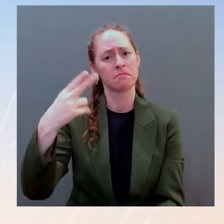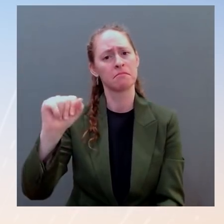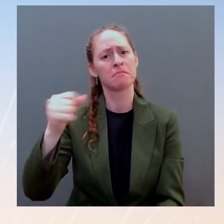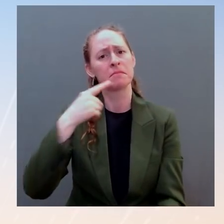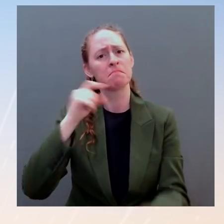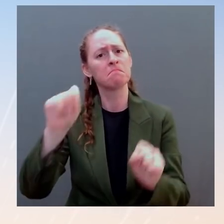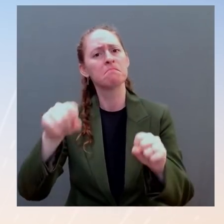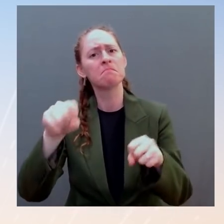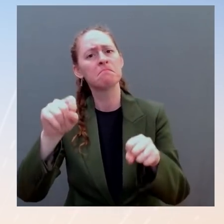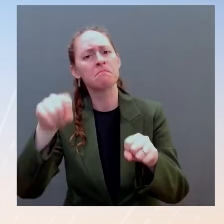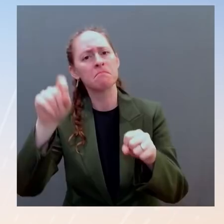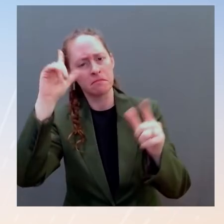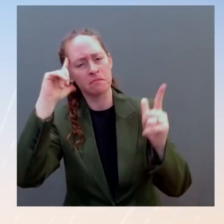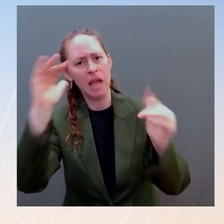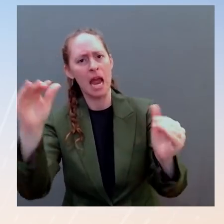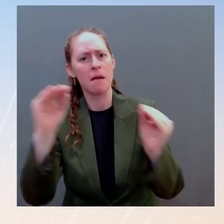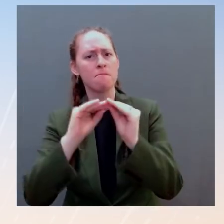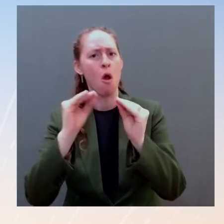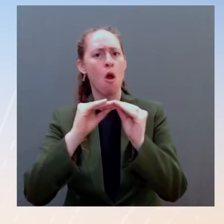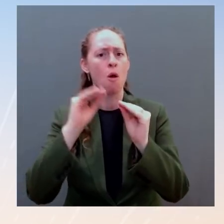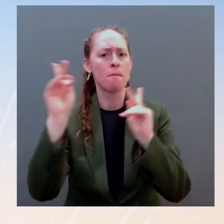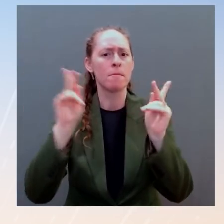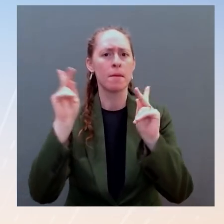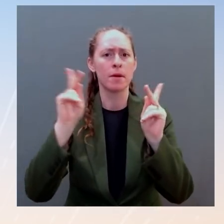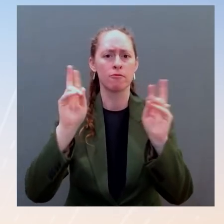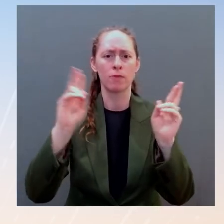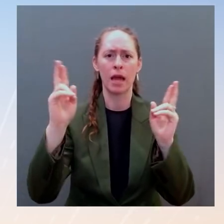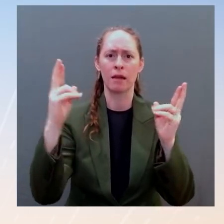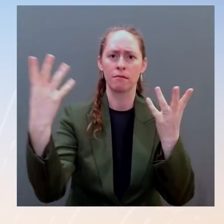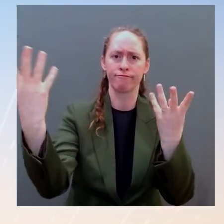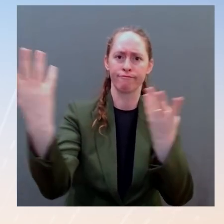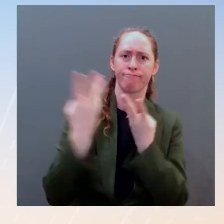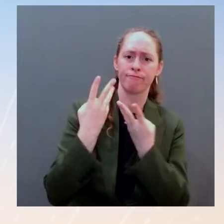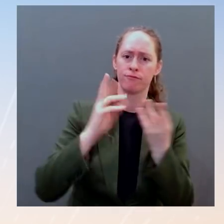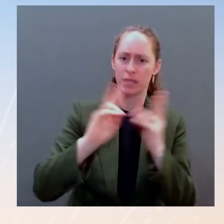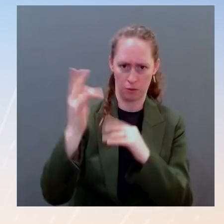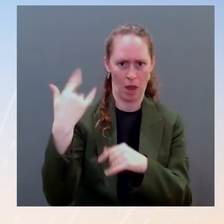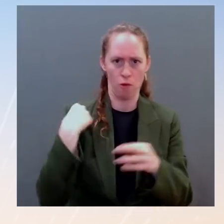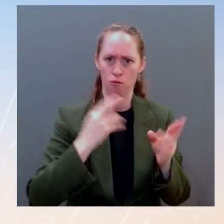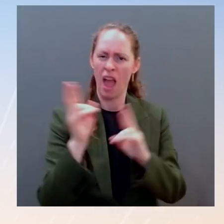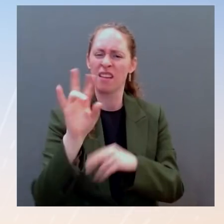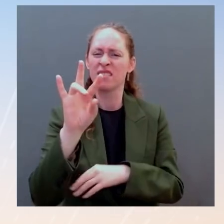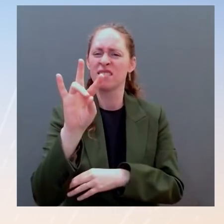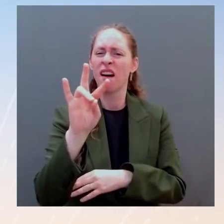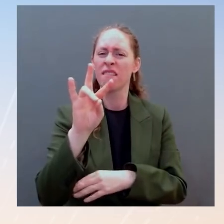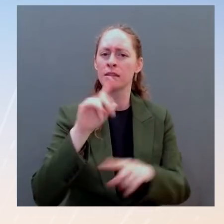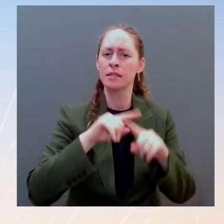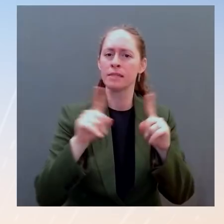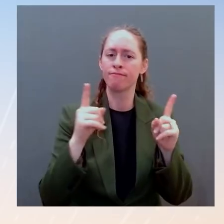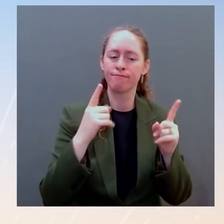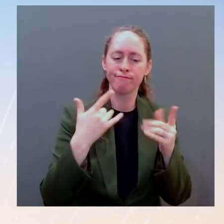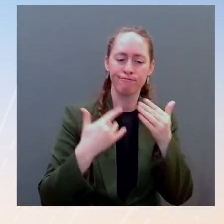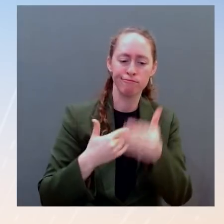multipart plan and proposal and policy they've been implementing for months now to prepare for that. The Press: Is Title 42 -- the potential end to it --